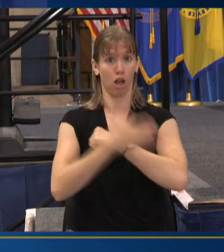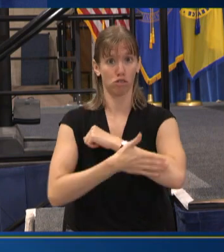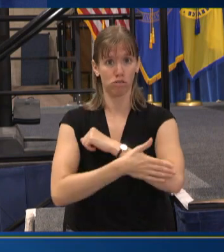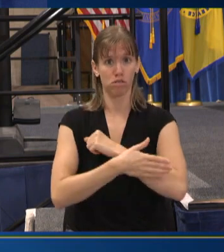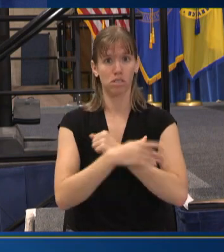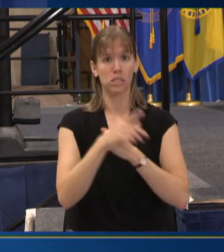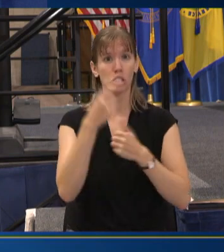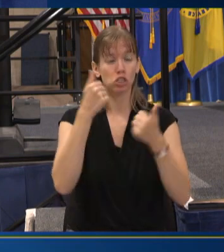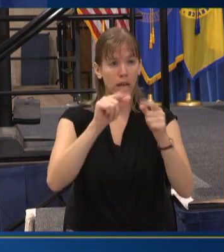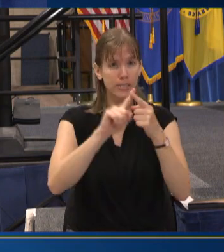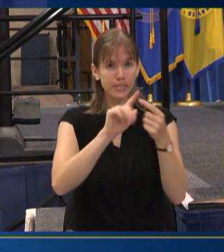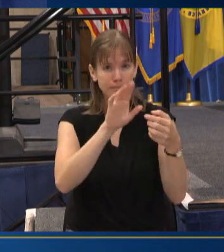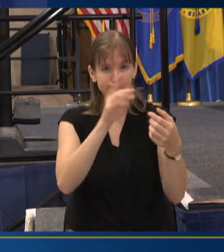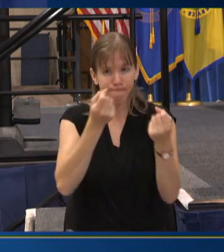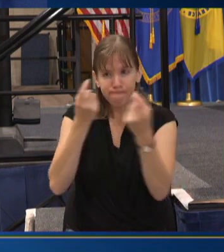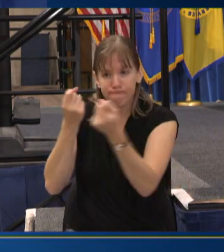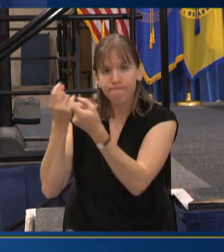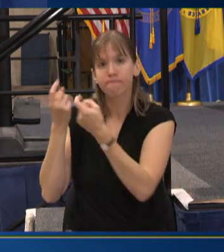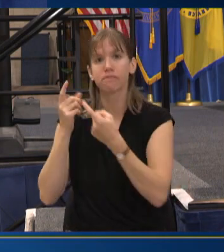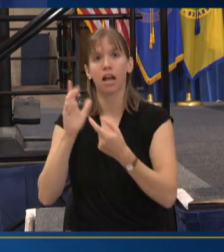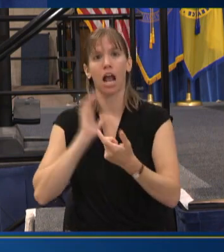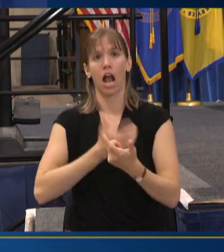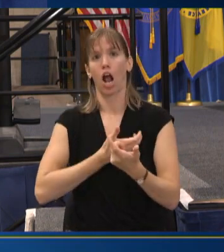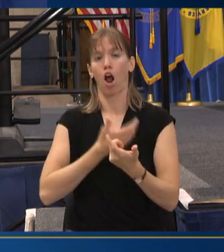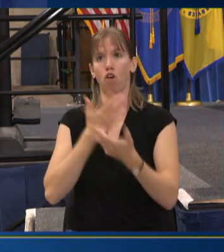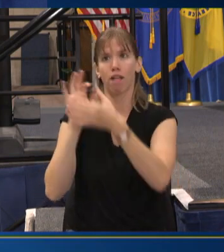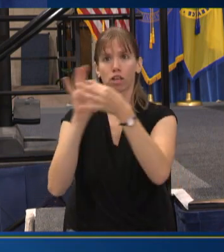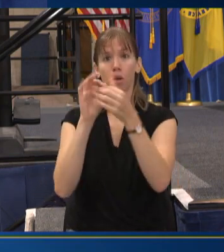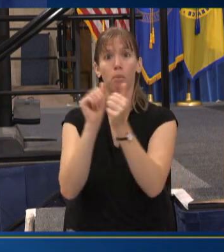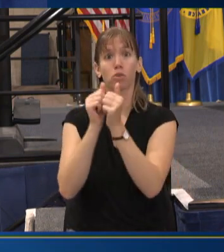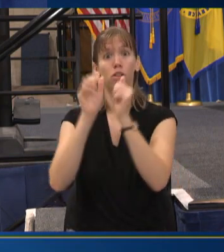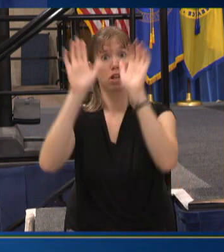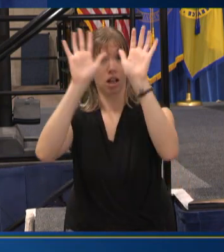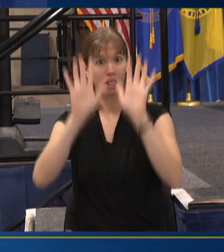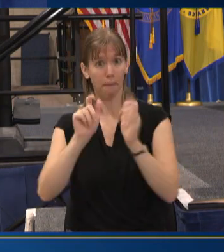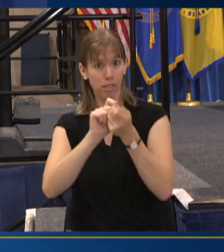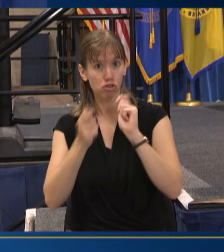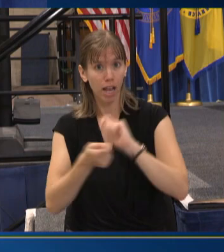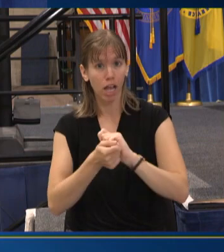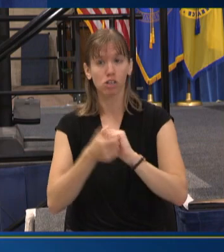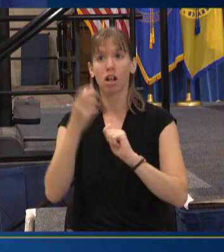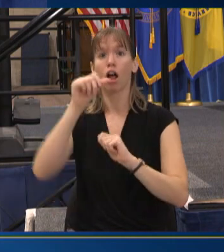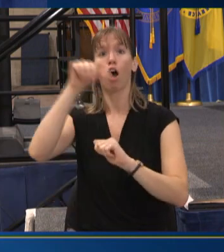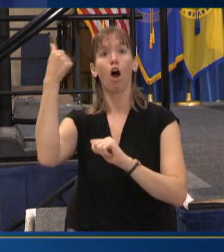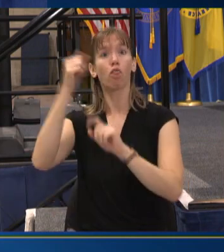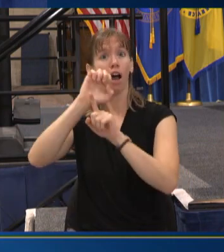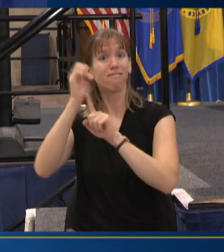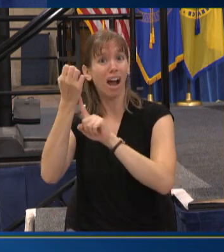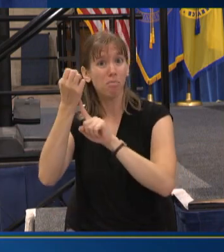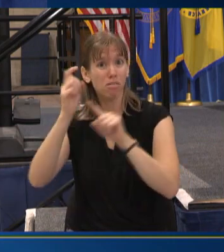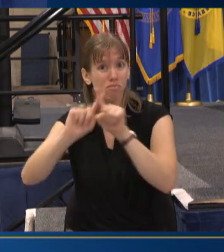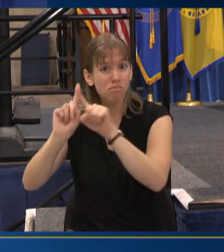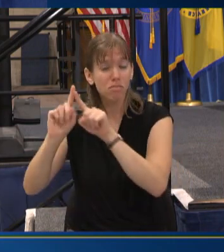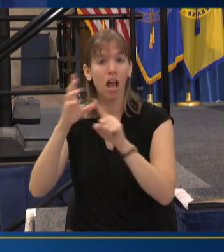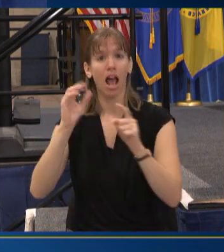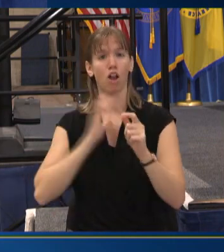intersection and the interactions between climate change, other social and environmental factors, and health disparities, and what were the frontline